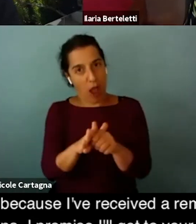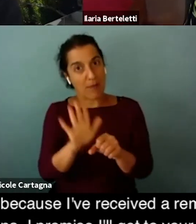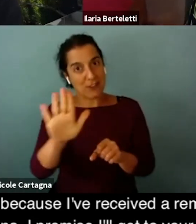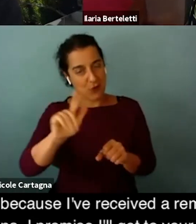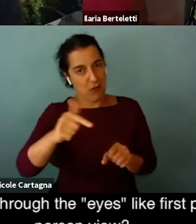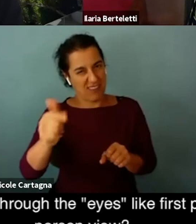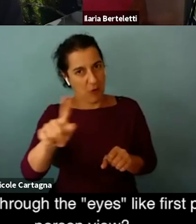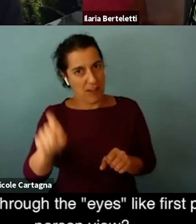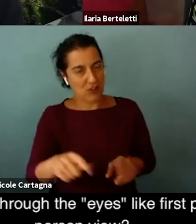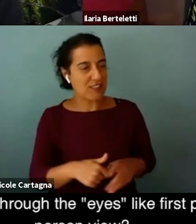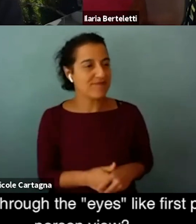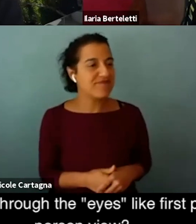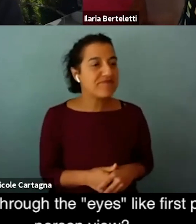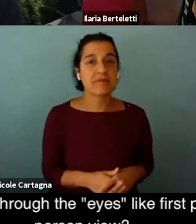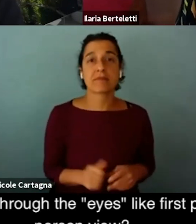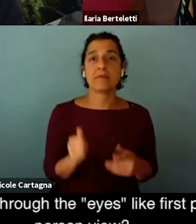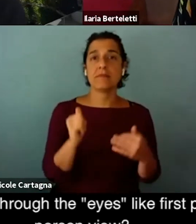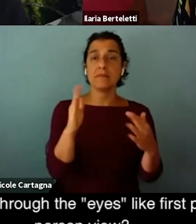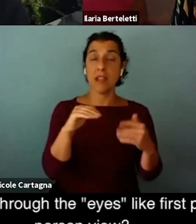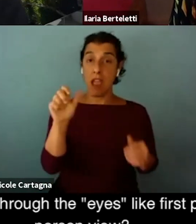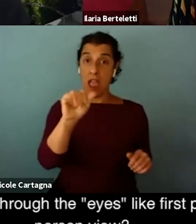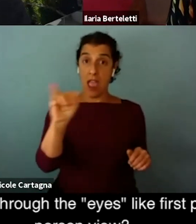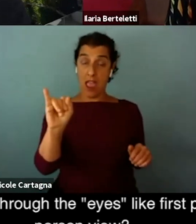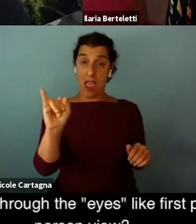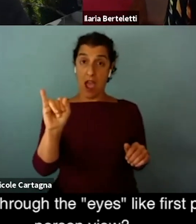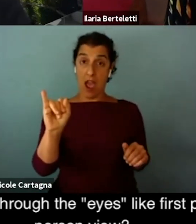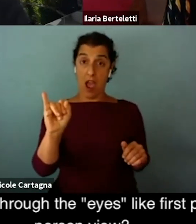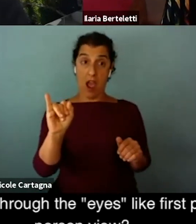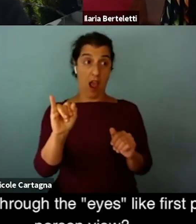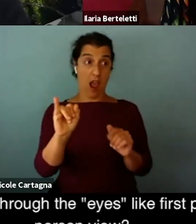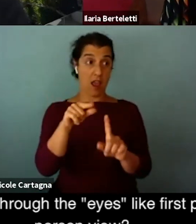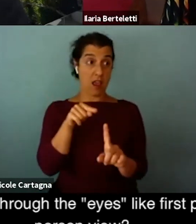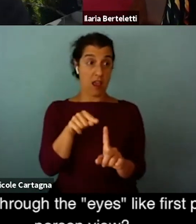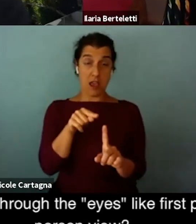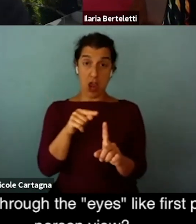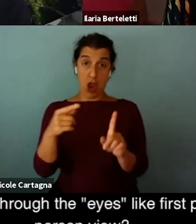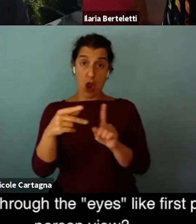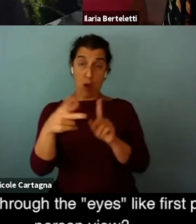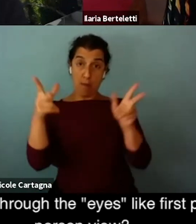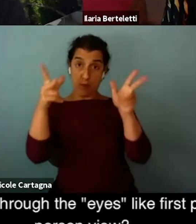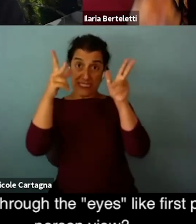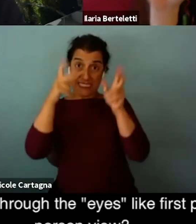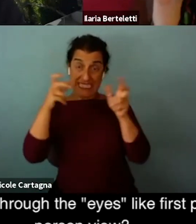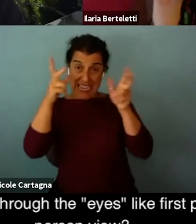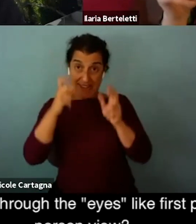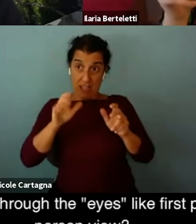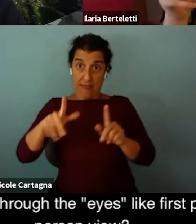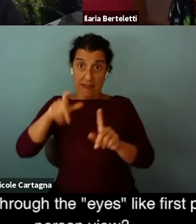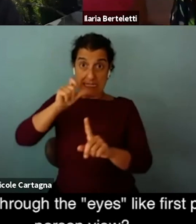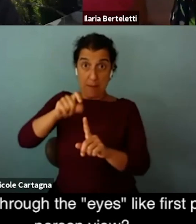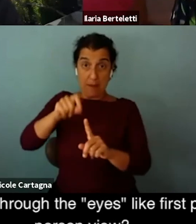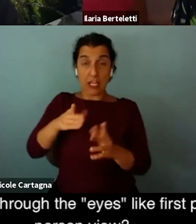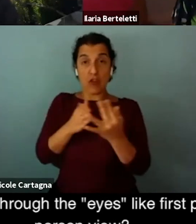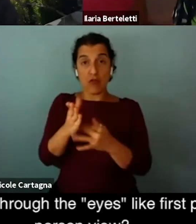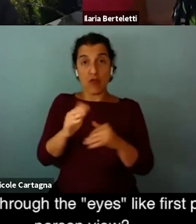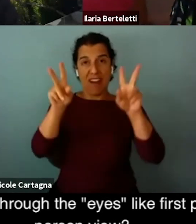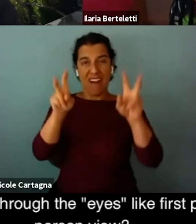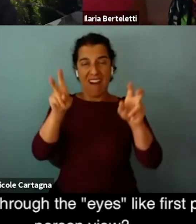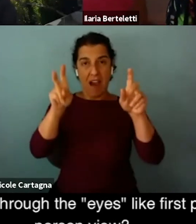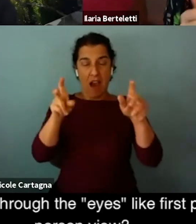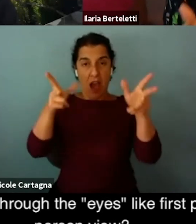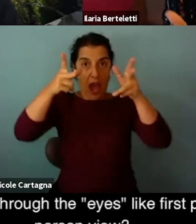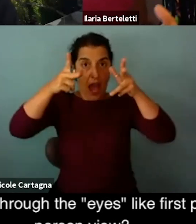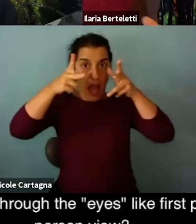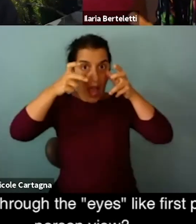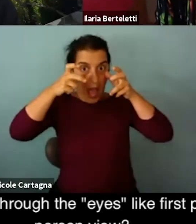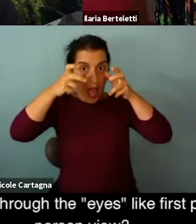so is the ai perceiving stimuli solely through the eyes like first person versus third person view